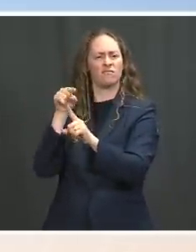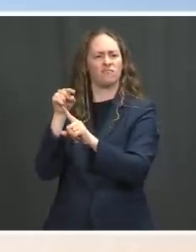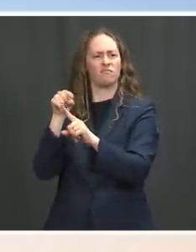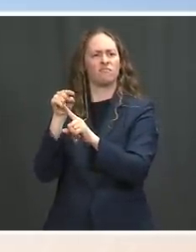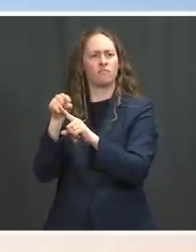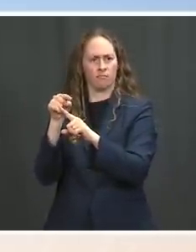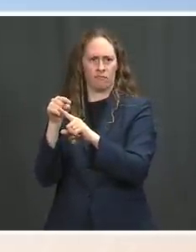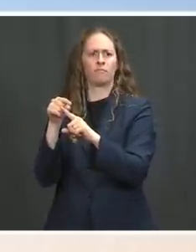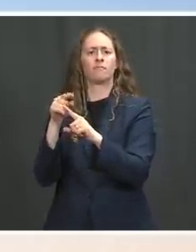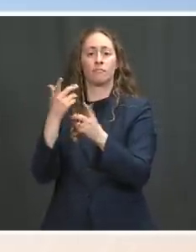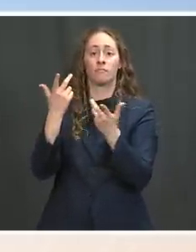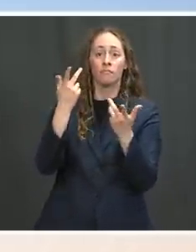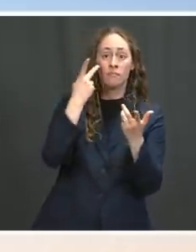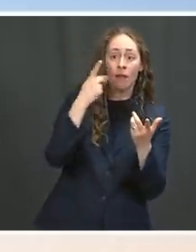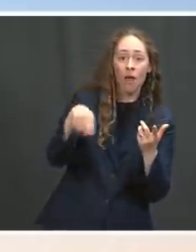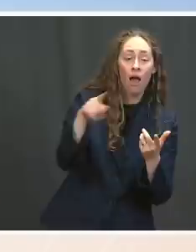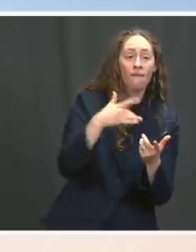should continue to be our North Star.